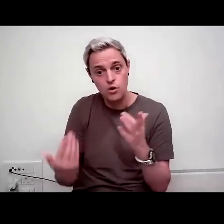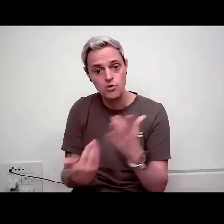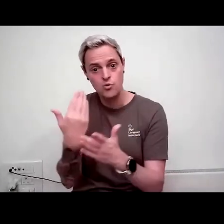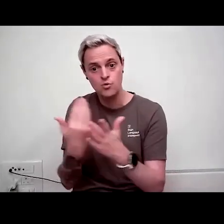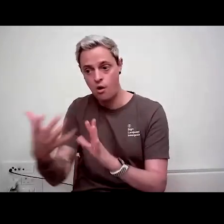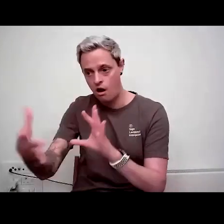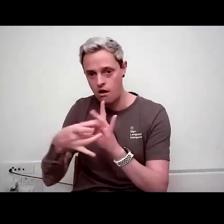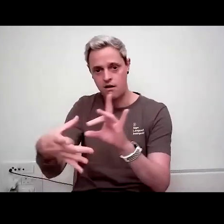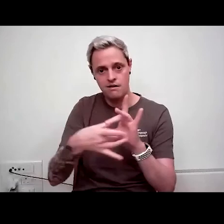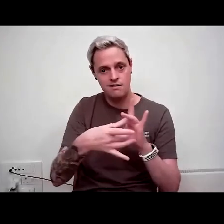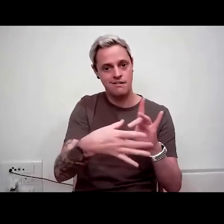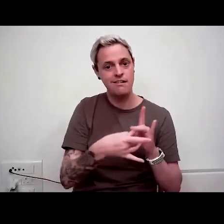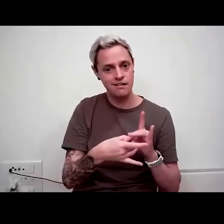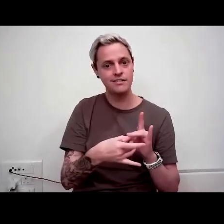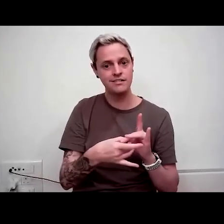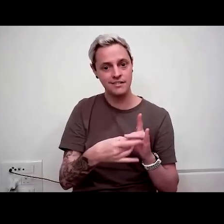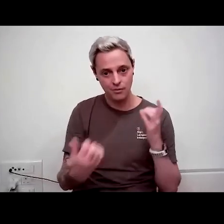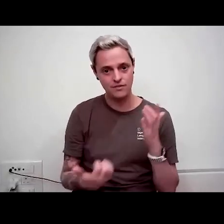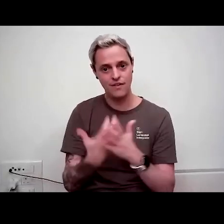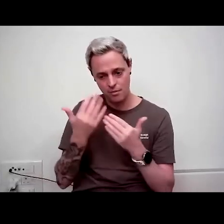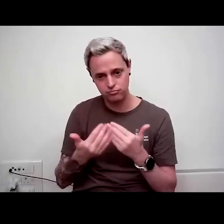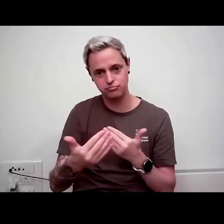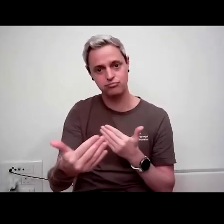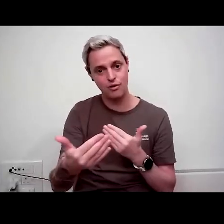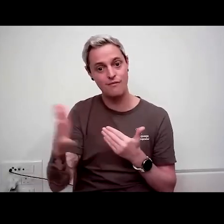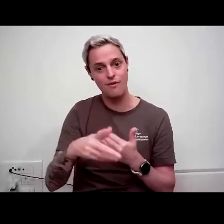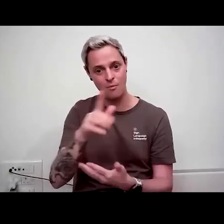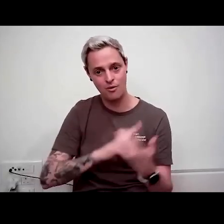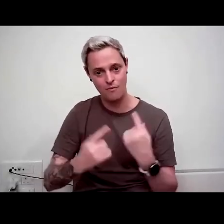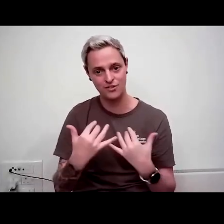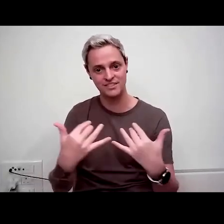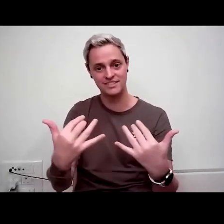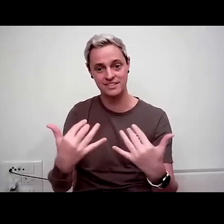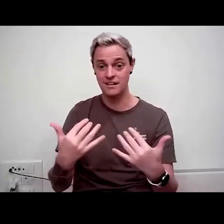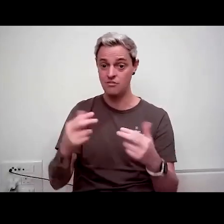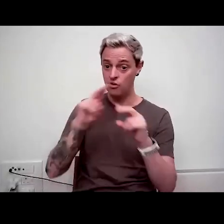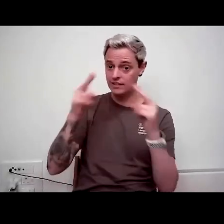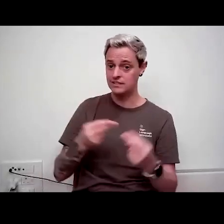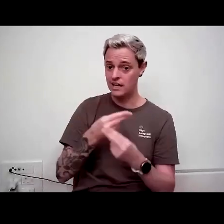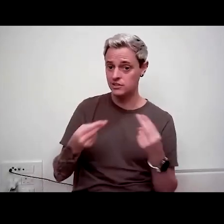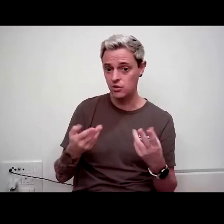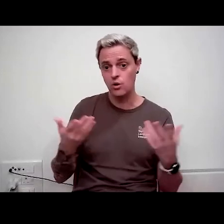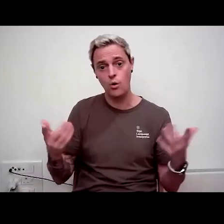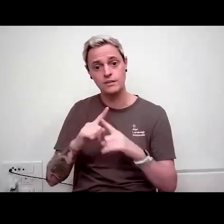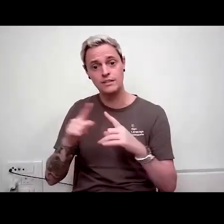developed or are developing as a result of this conference, international and interdisciplinary.